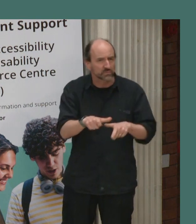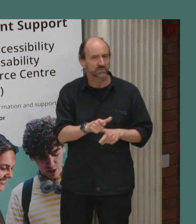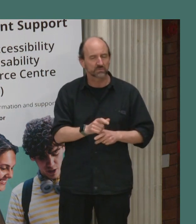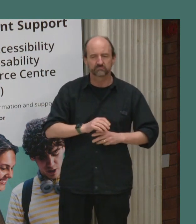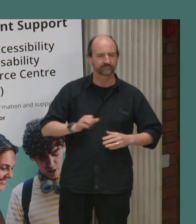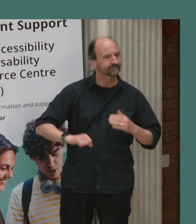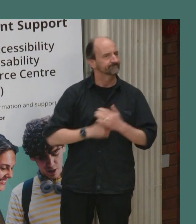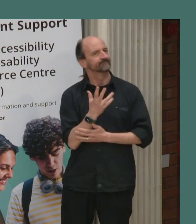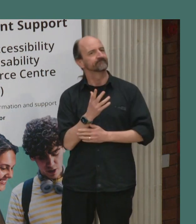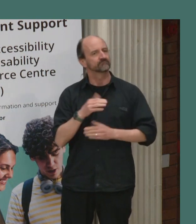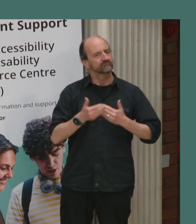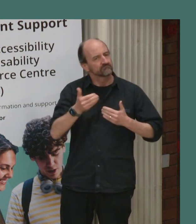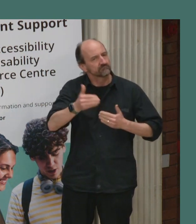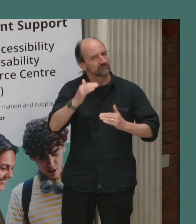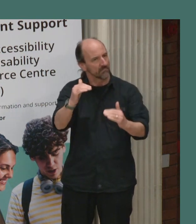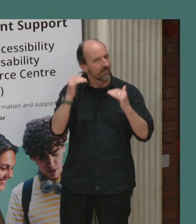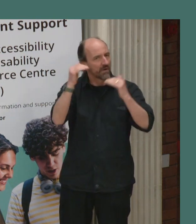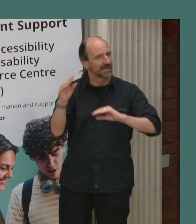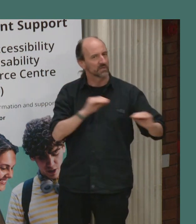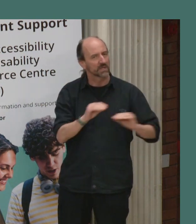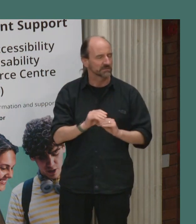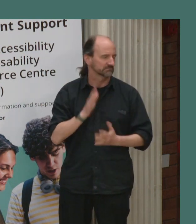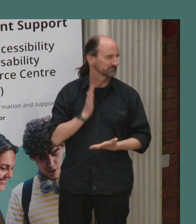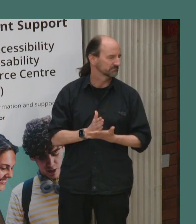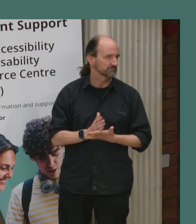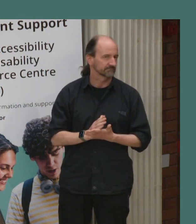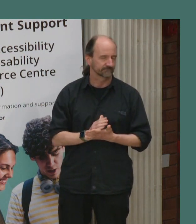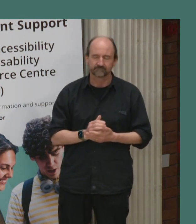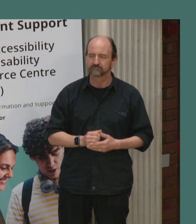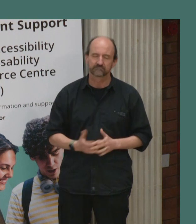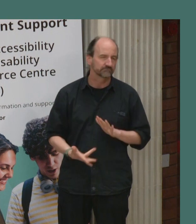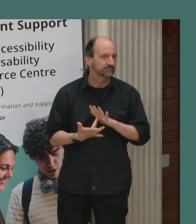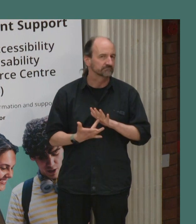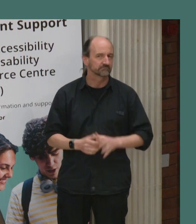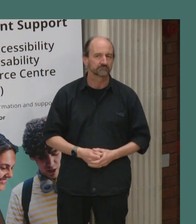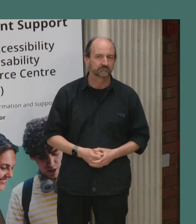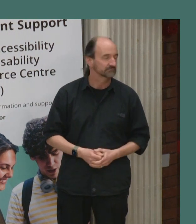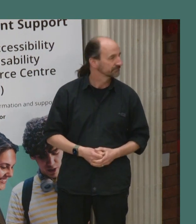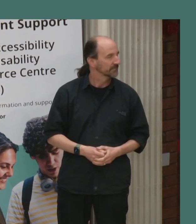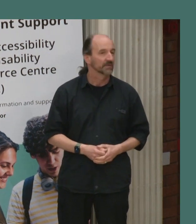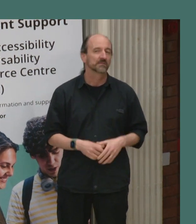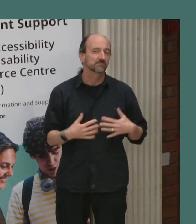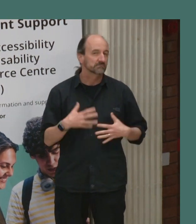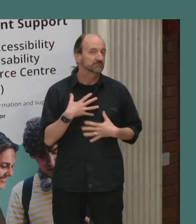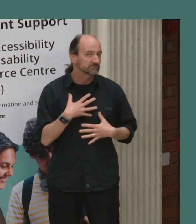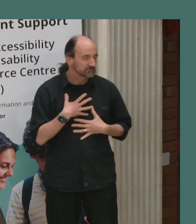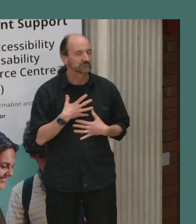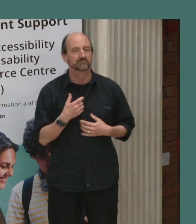and at Cambridge in particular, is fundamental. Now, very excitingly it falls to me to advise you